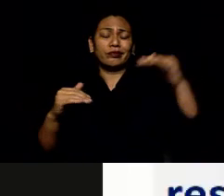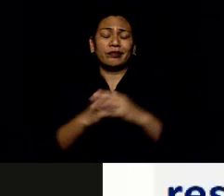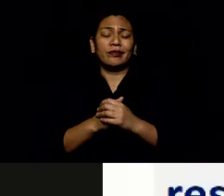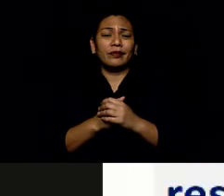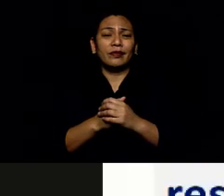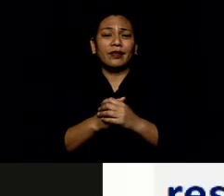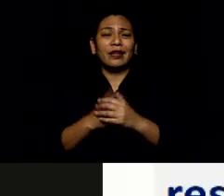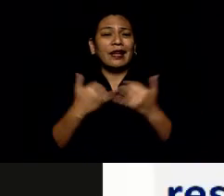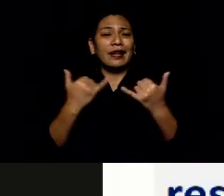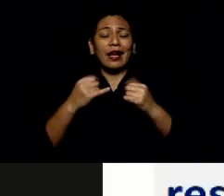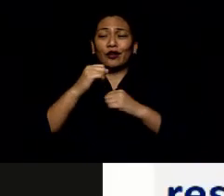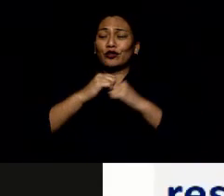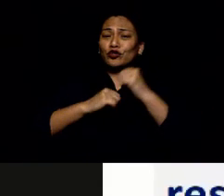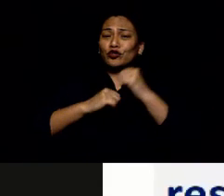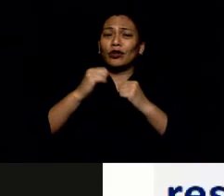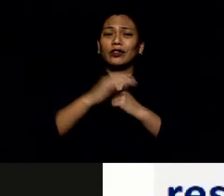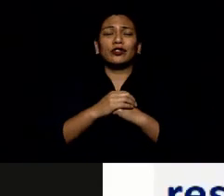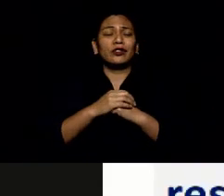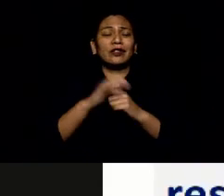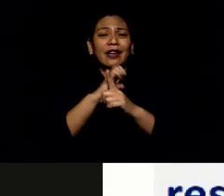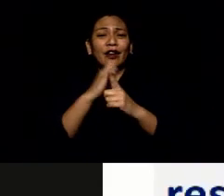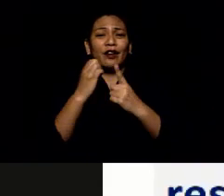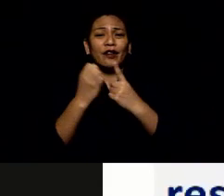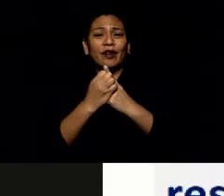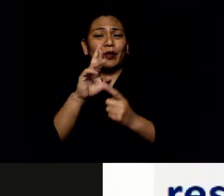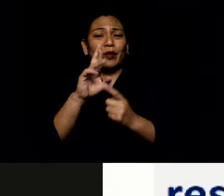structural environmental racism.